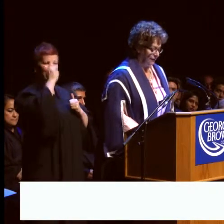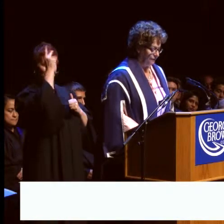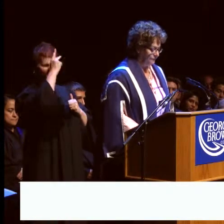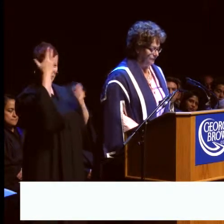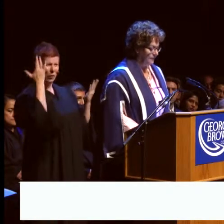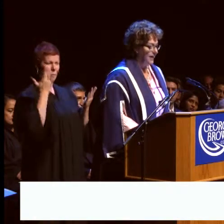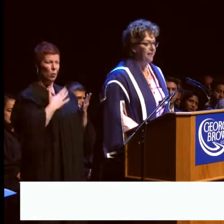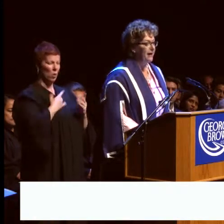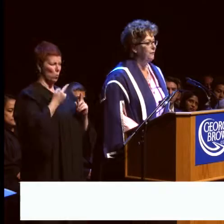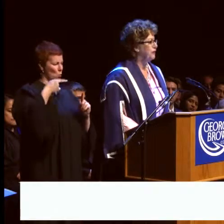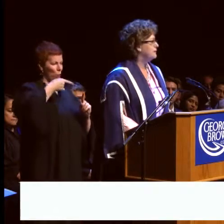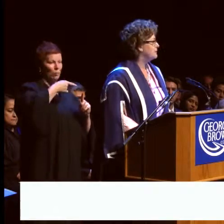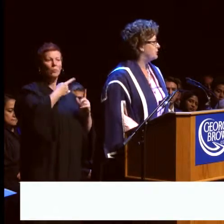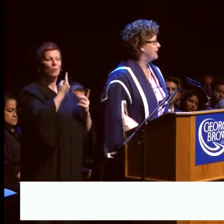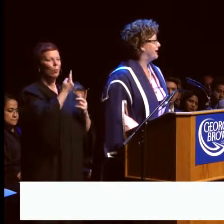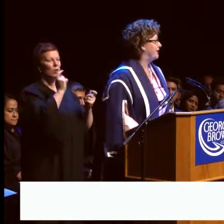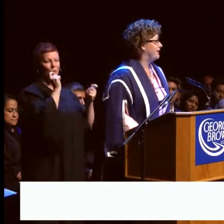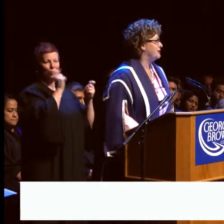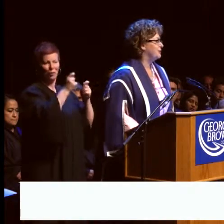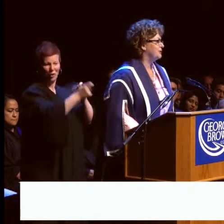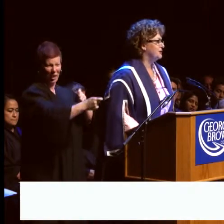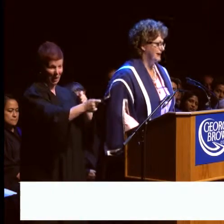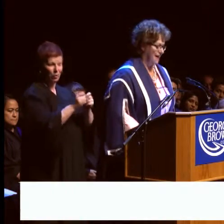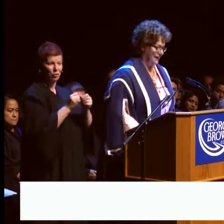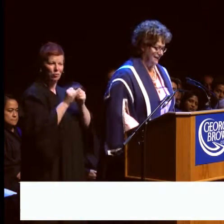AND THAT FEELS PARTICULARLY TRUE TODAY.